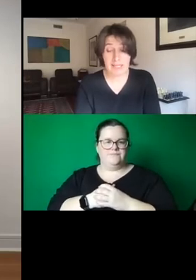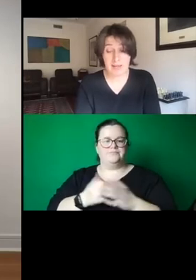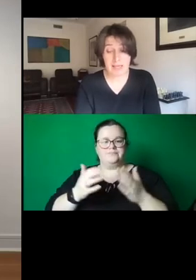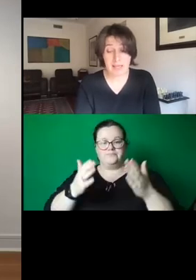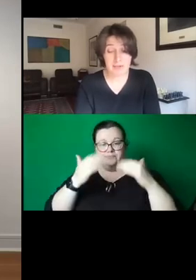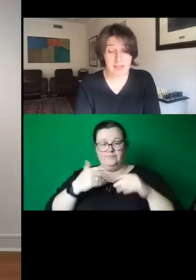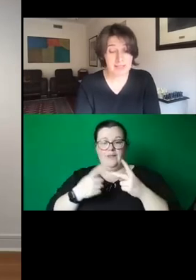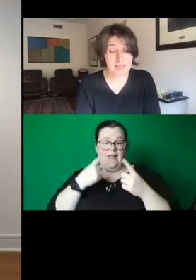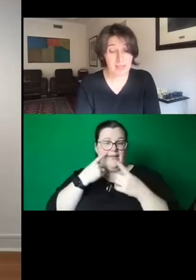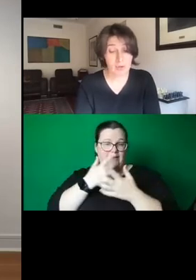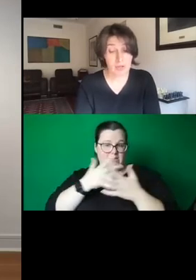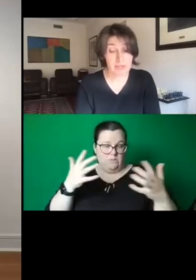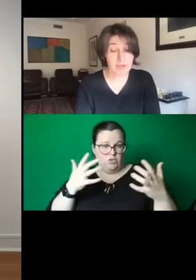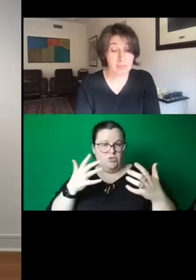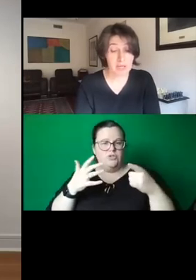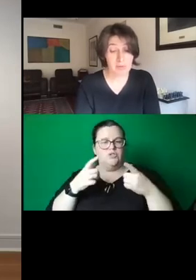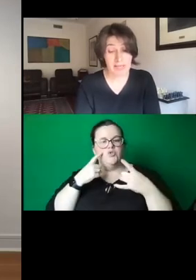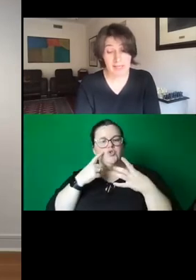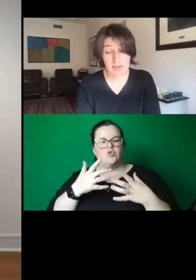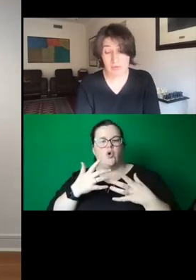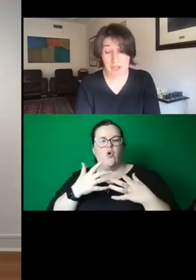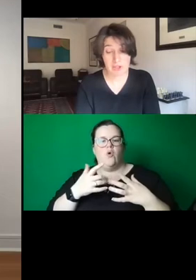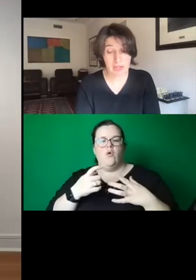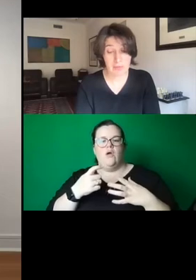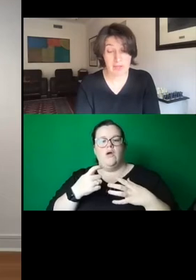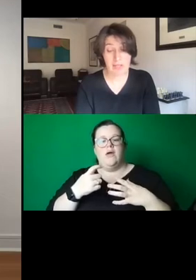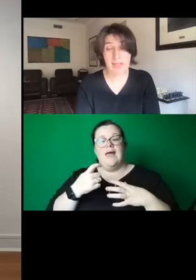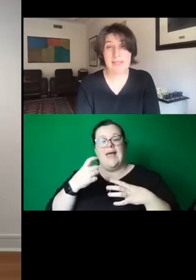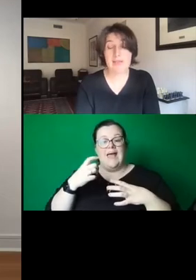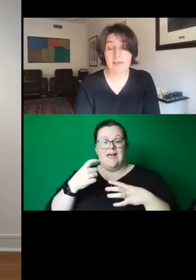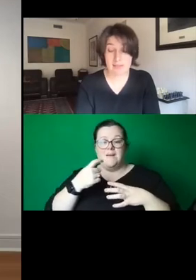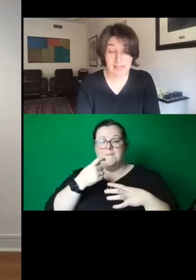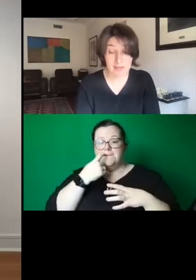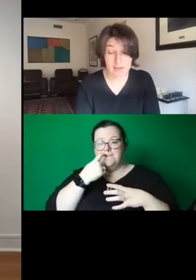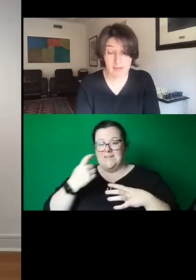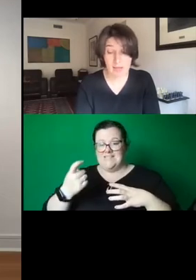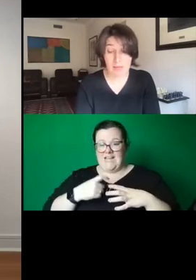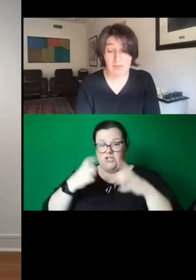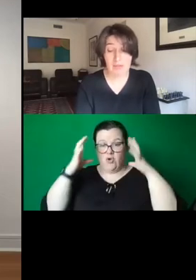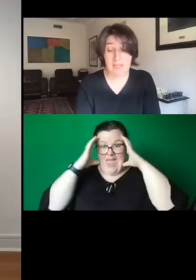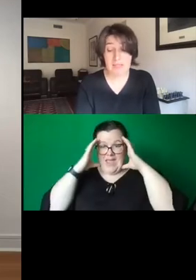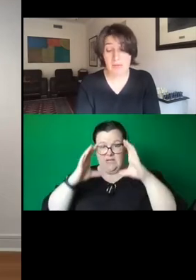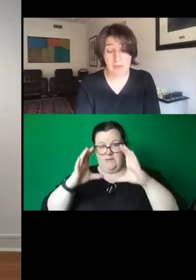a 160 year original marble head of russian emperor alexander ii by famous sculptor peter